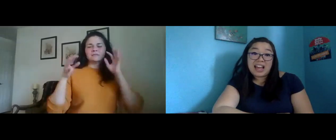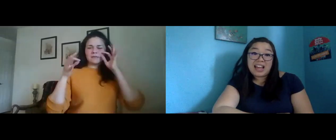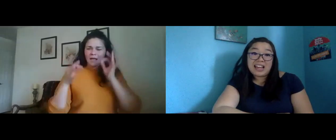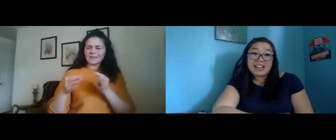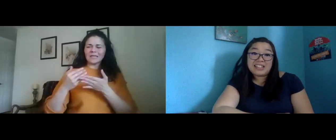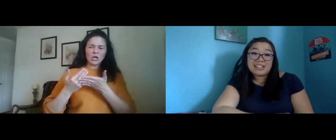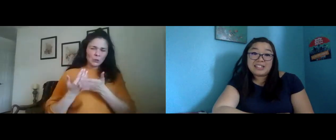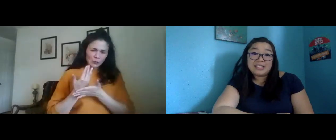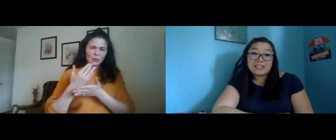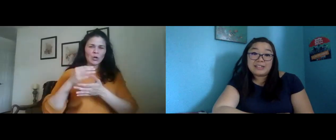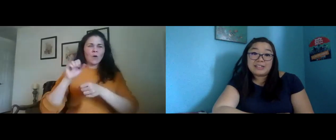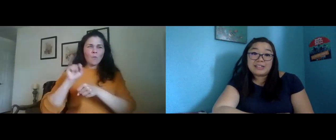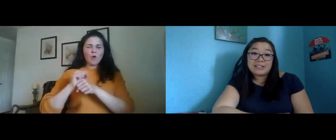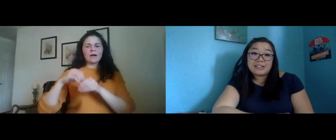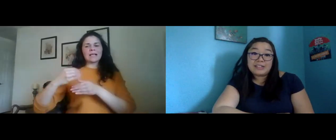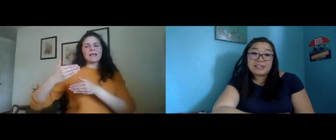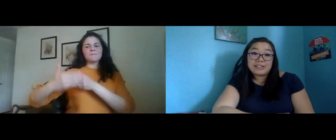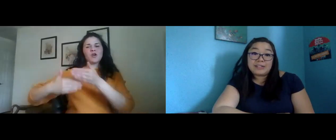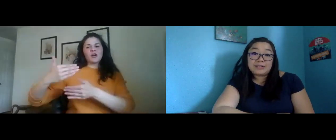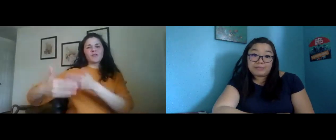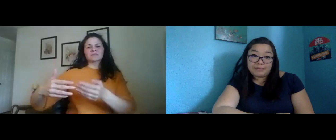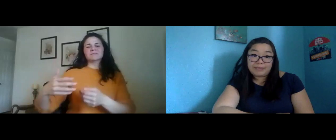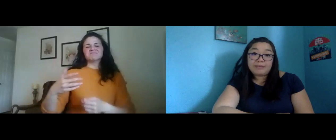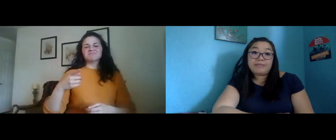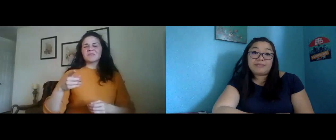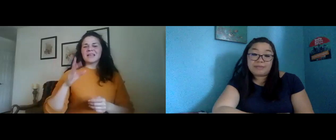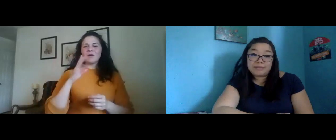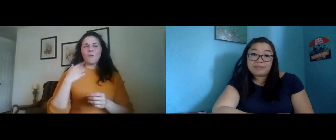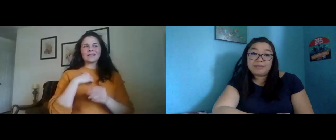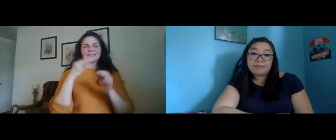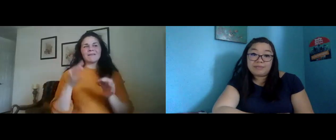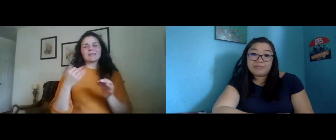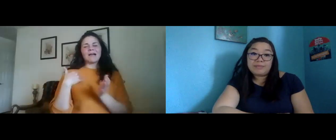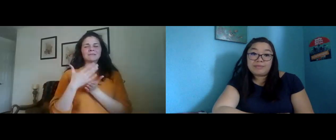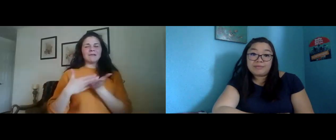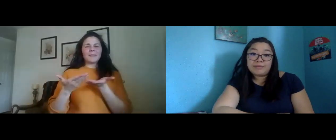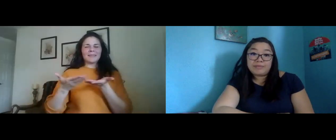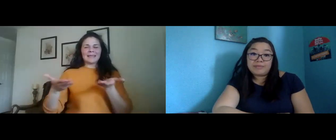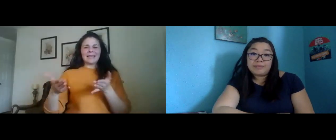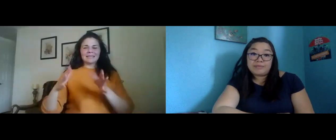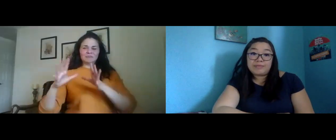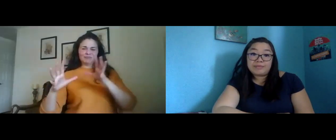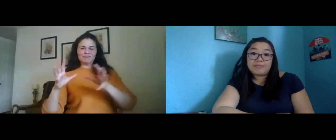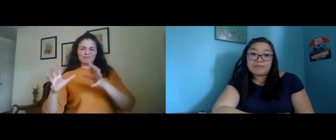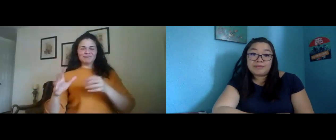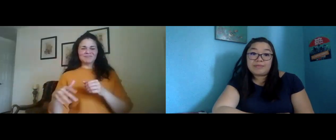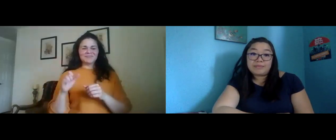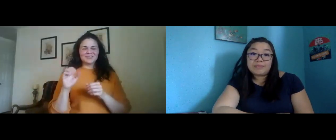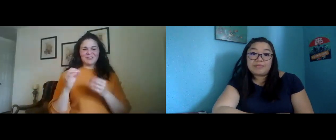Definitely a new work in progress. We definitely have something interesting happening.